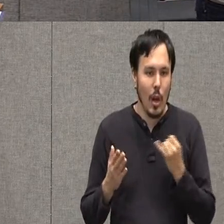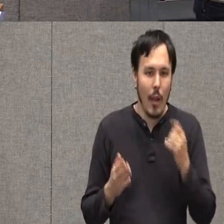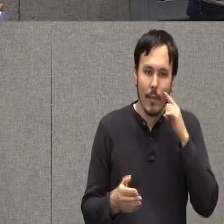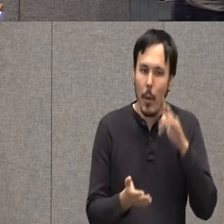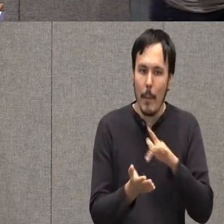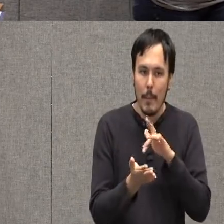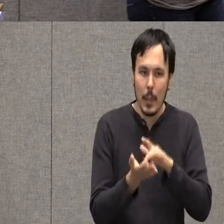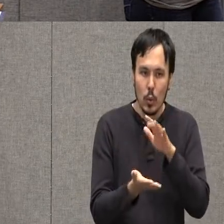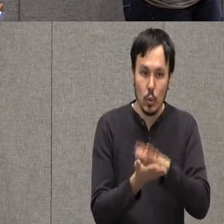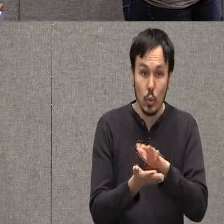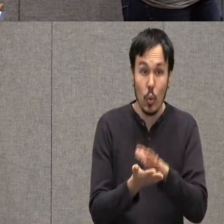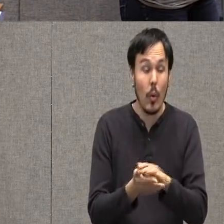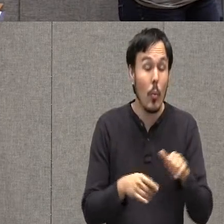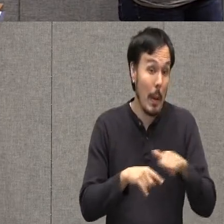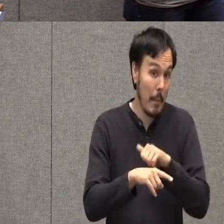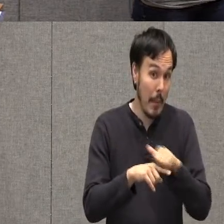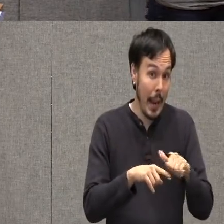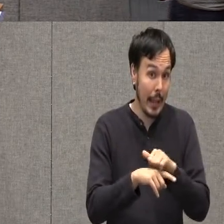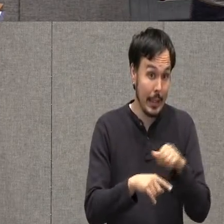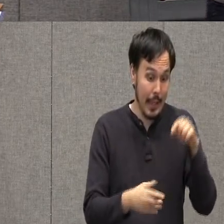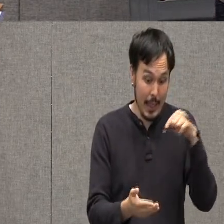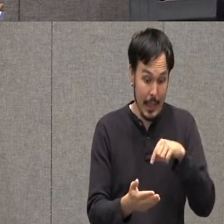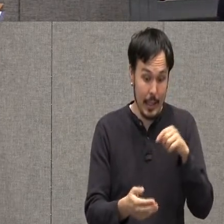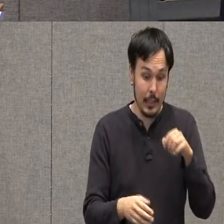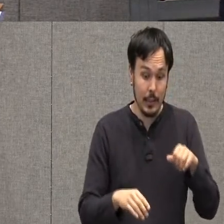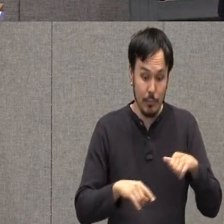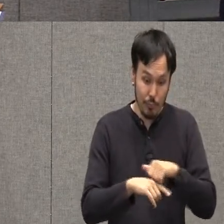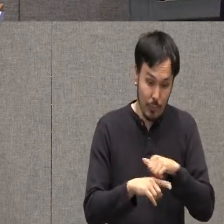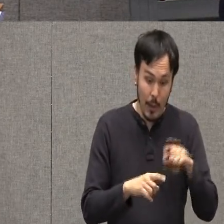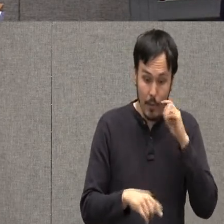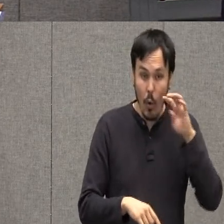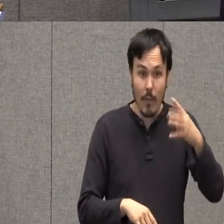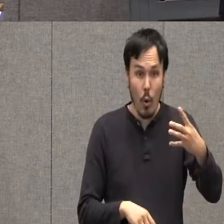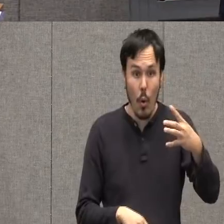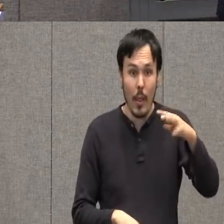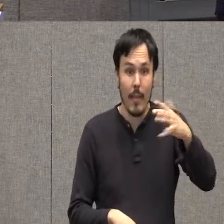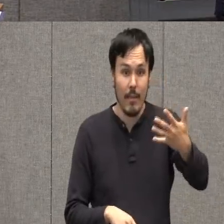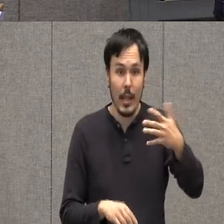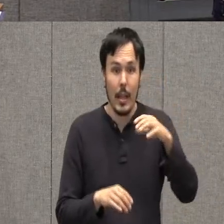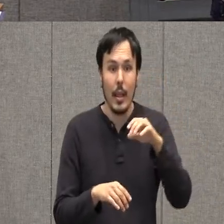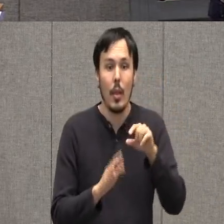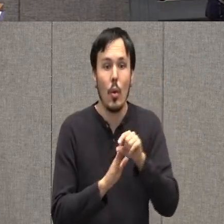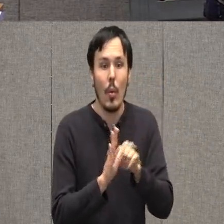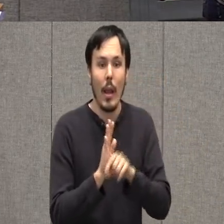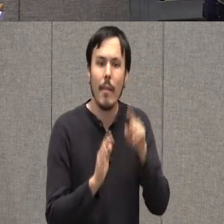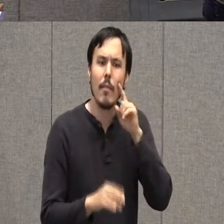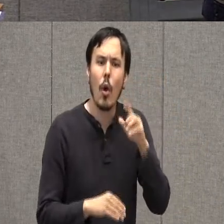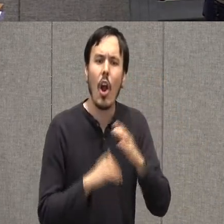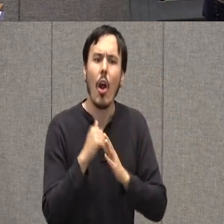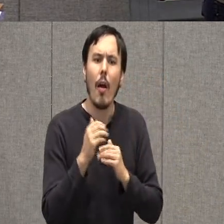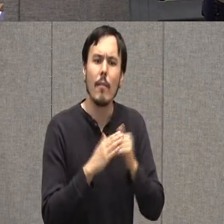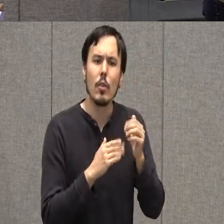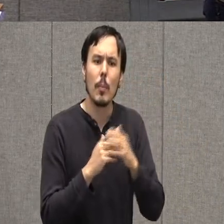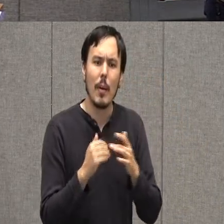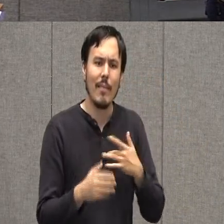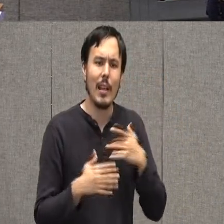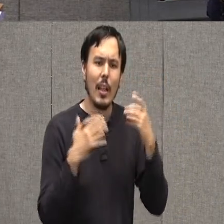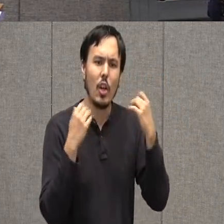We practiced this in fourth and fifth grade to start feeling more comfortable and confident because you know, we do a lot of movement at those levels, right?